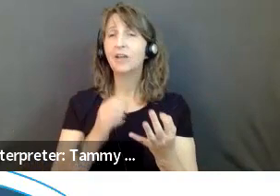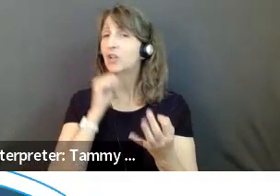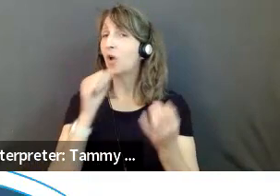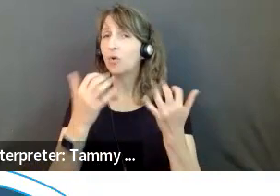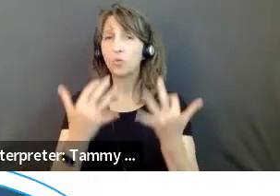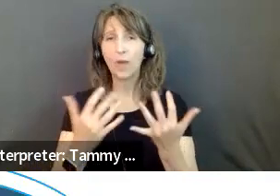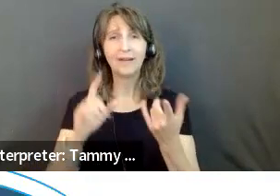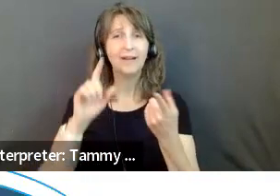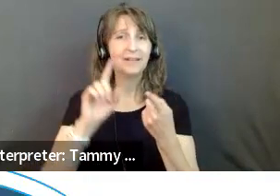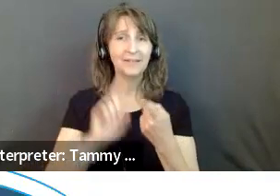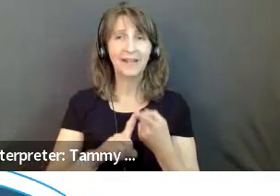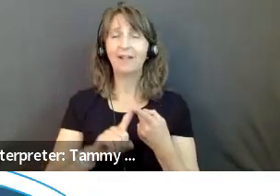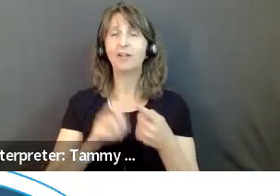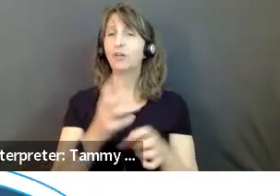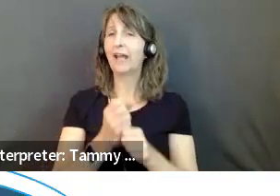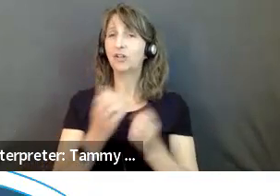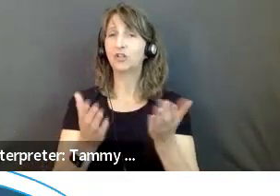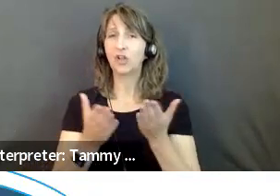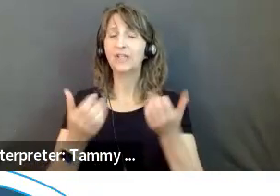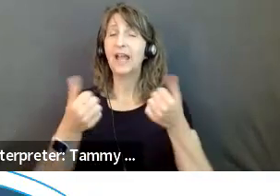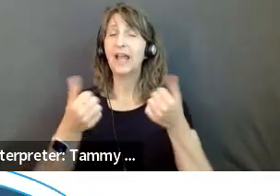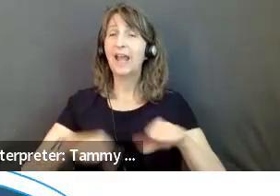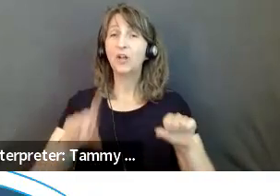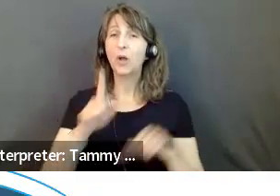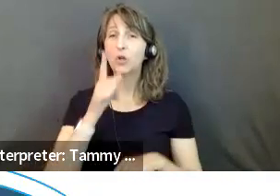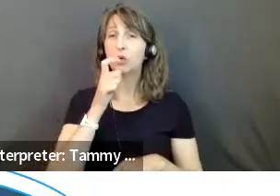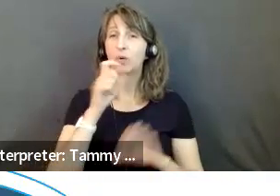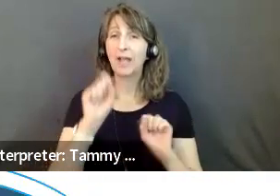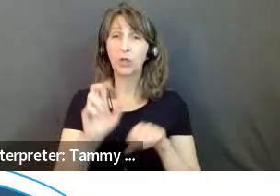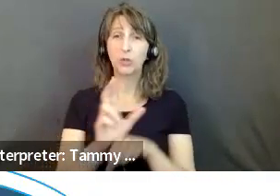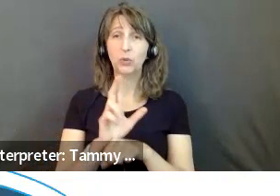Anyone that is, you know, can use it, you can use it at school, you can use it with family members who may be providing support, etc.